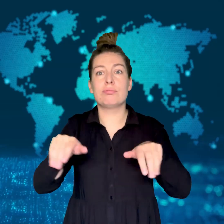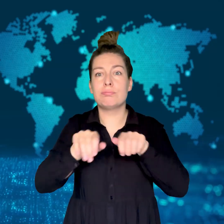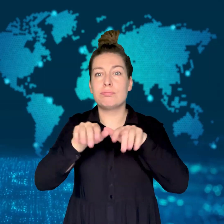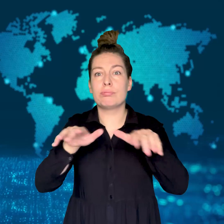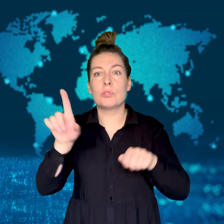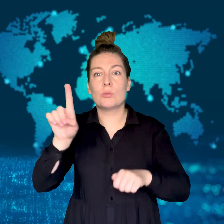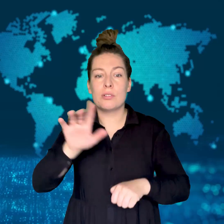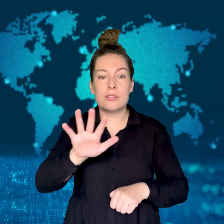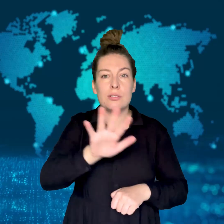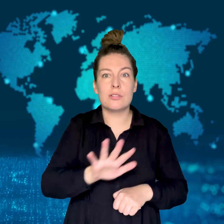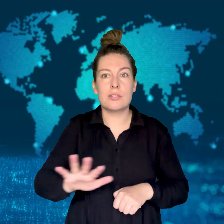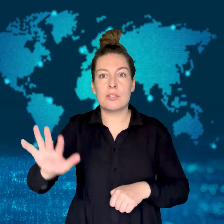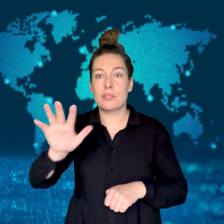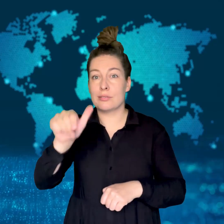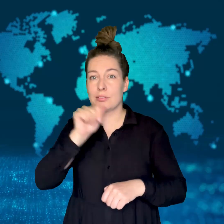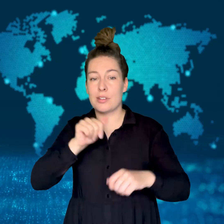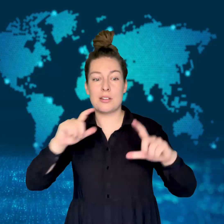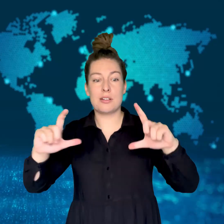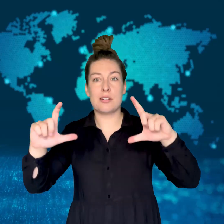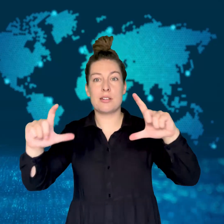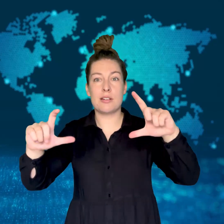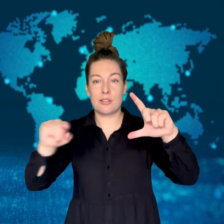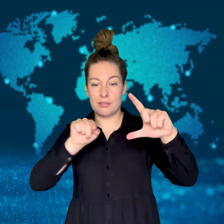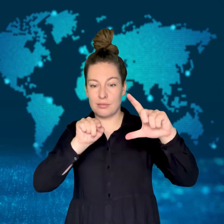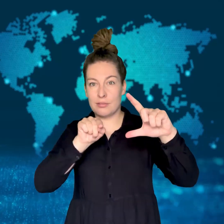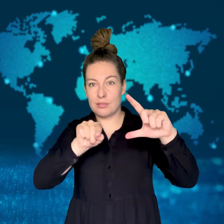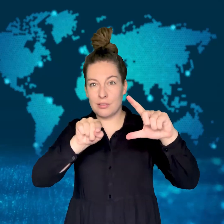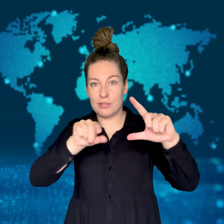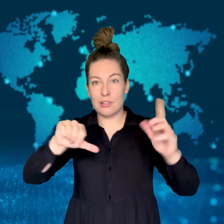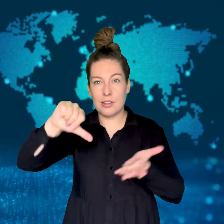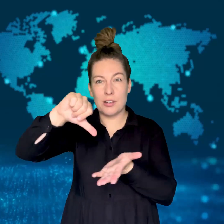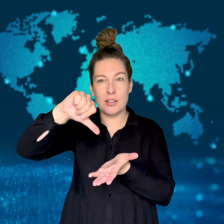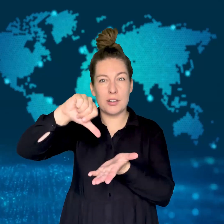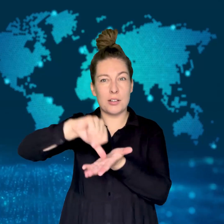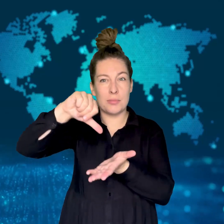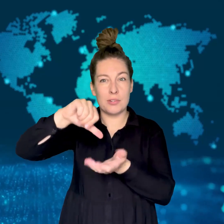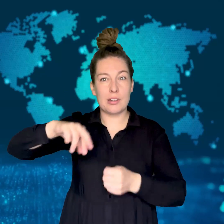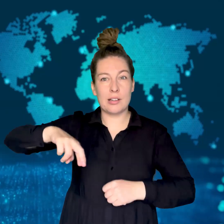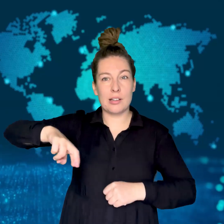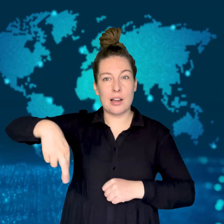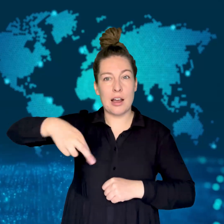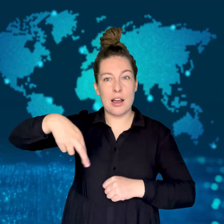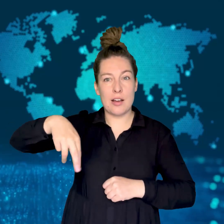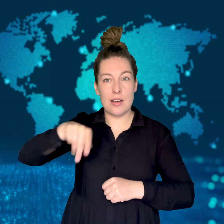The eruptions were 32 kilometers from Reykjavik, the country's capital.